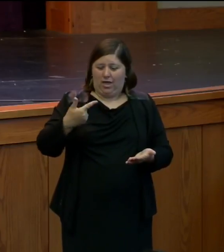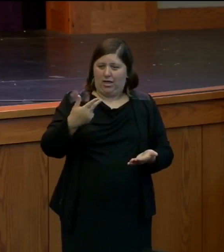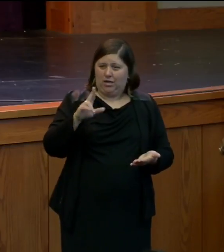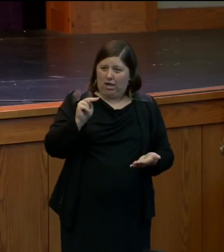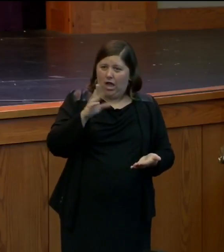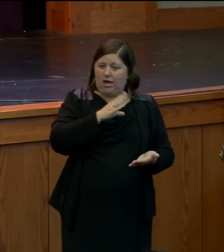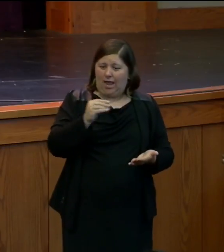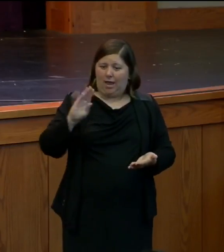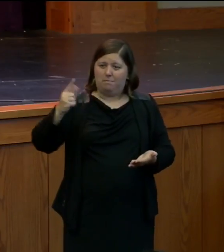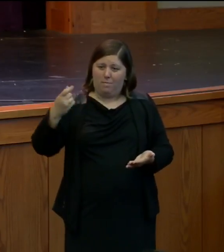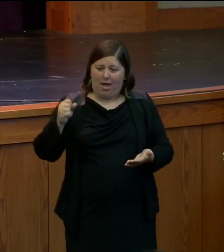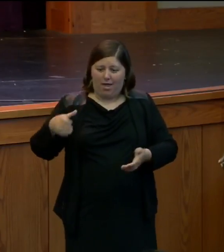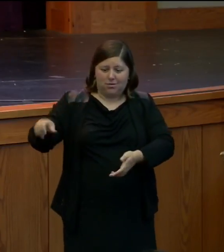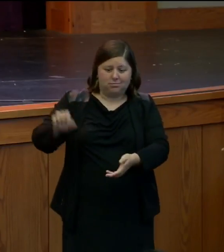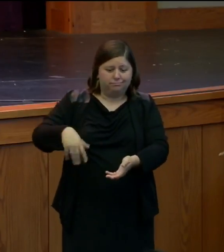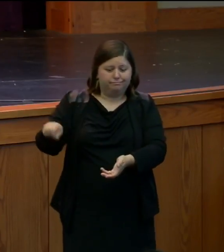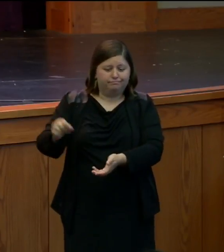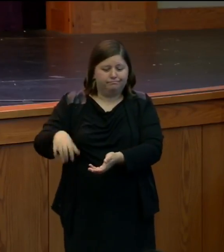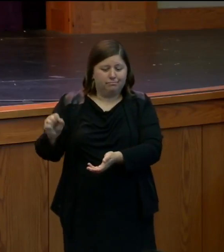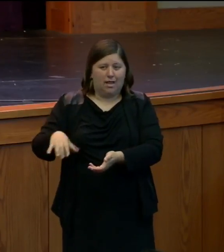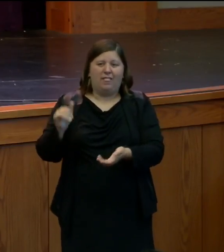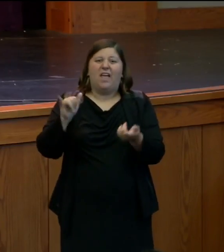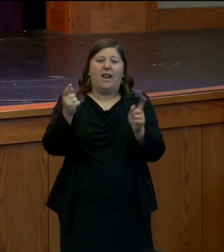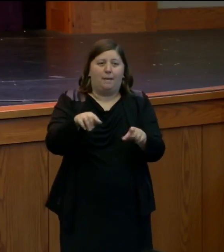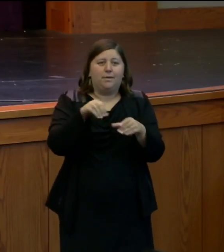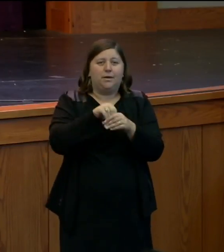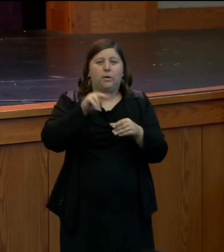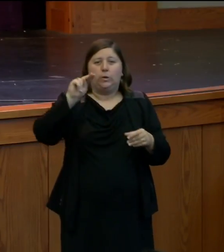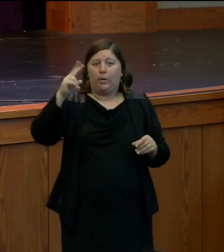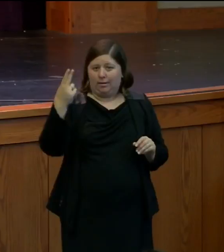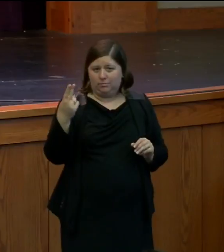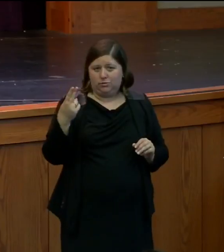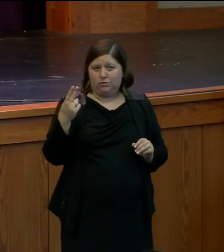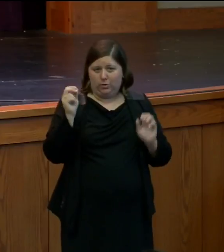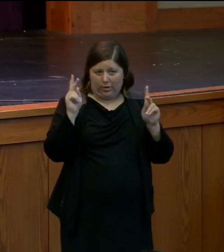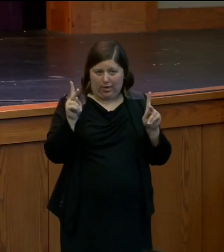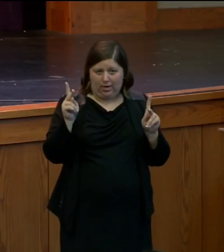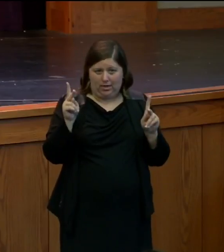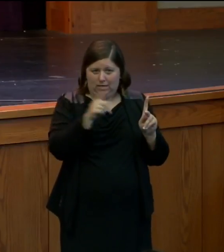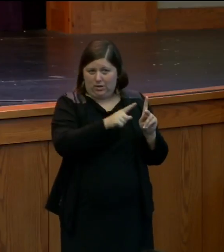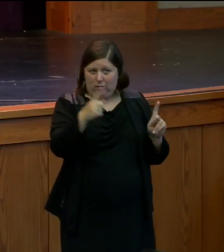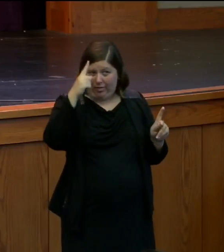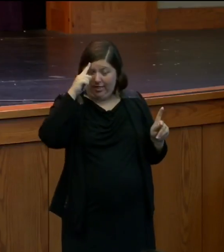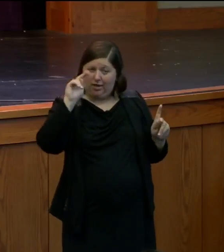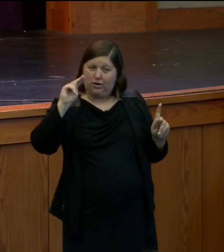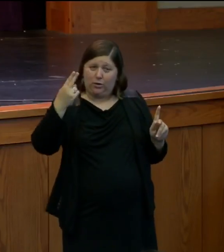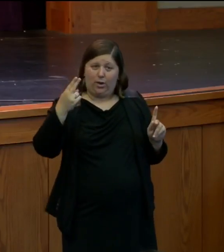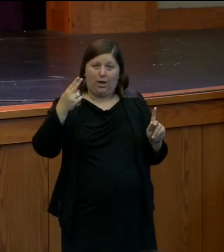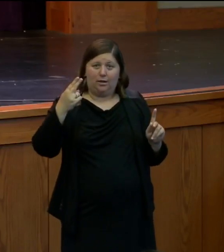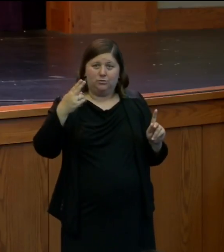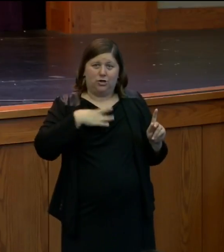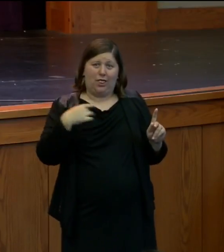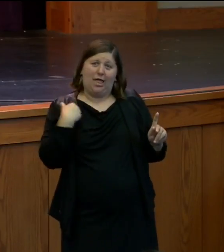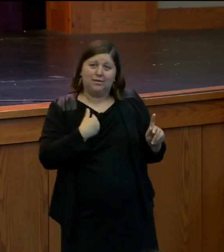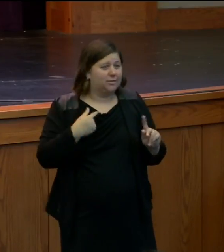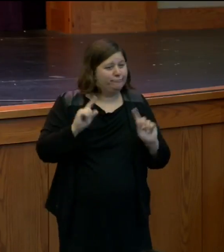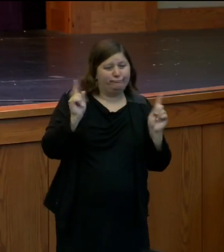THIS IS WHAT HAPPENED IN THE STATE OF NEW HAMPSHIRE, OKAY? Y'ALL THINK NEW HAMPSHIRE LIKE US, NO, THEY DON'T.